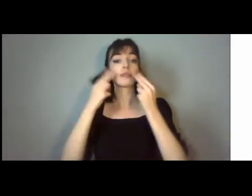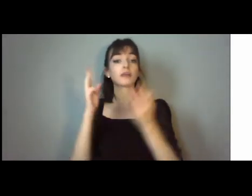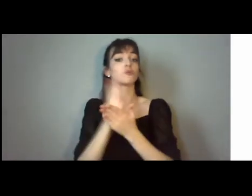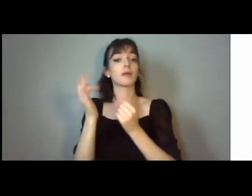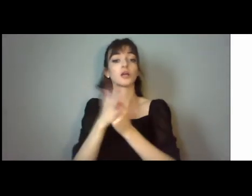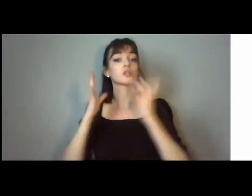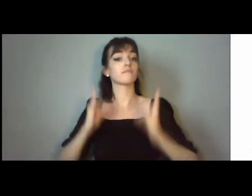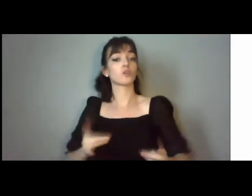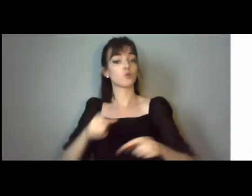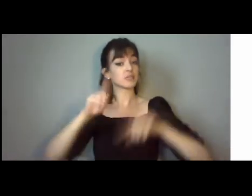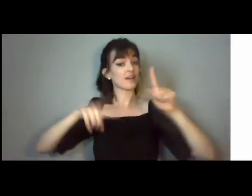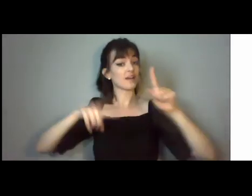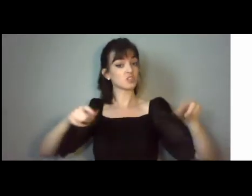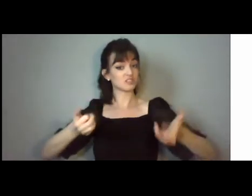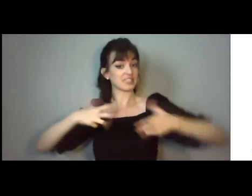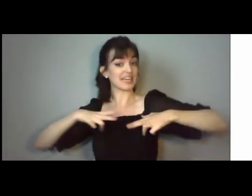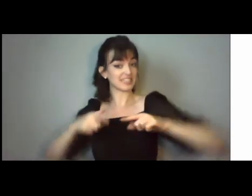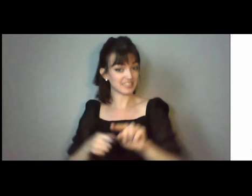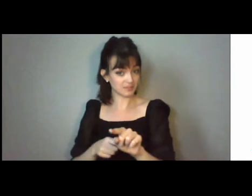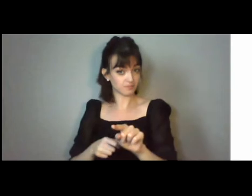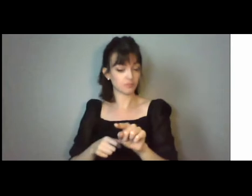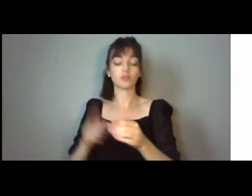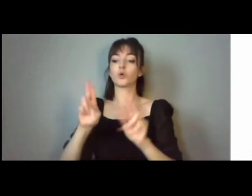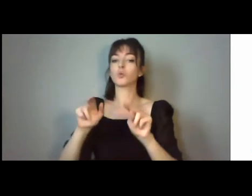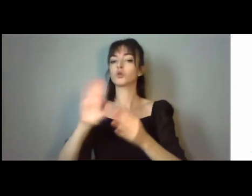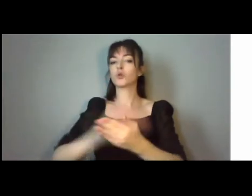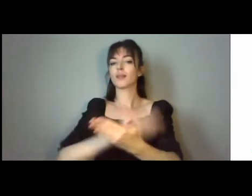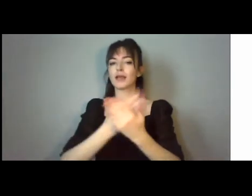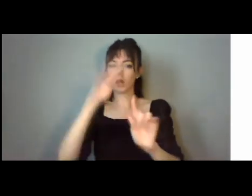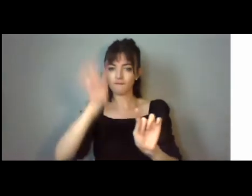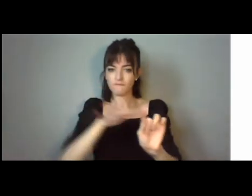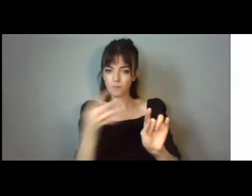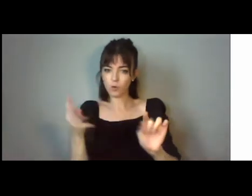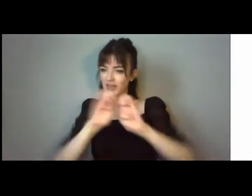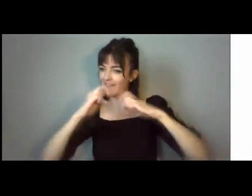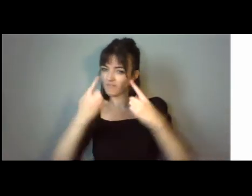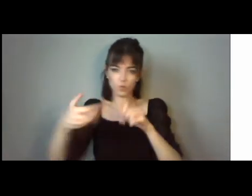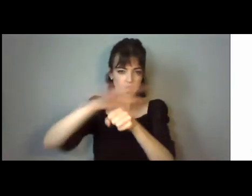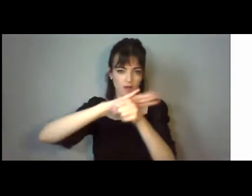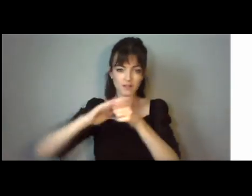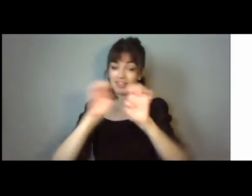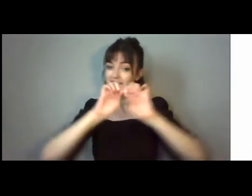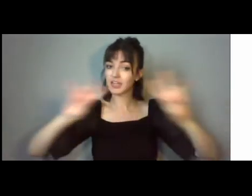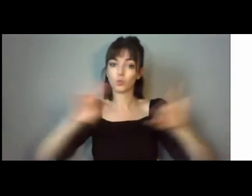frameworks that apply to everyone equally, that established supported decision making mechanisms,